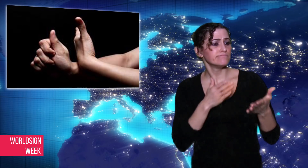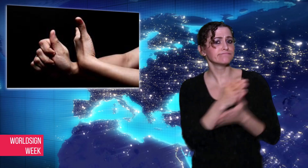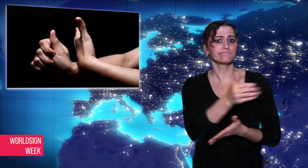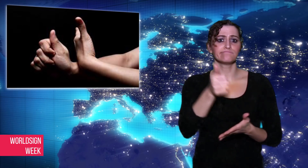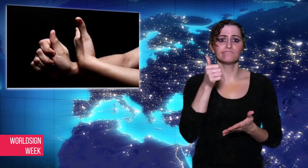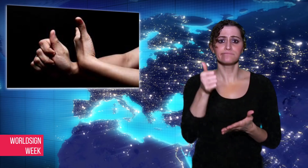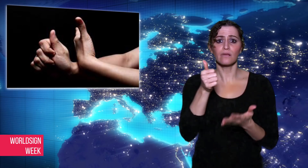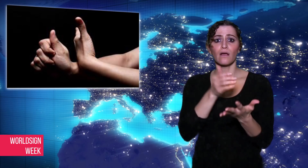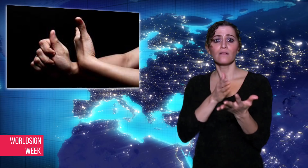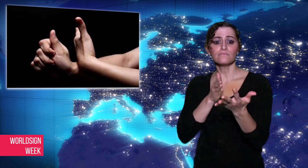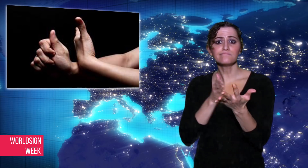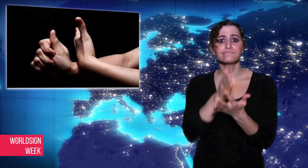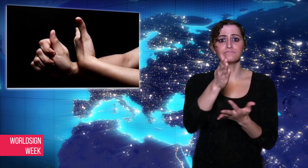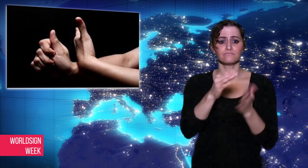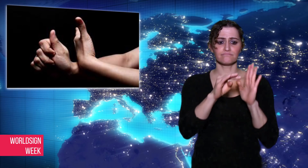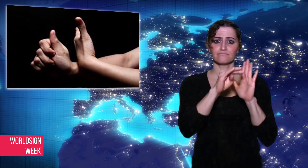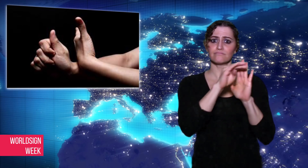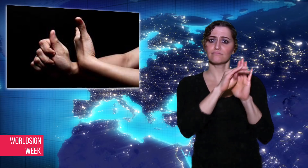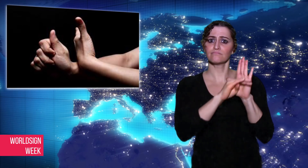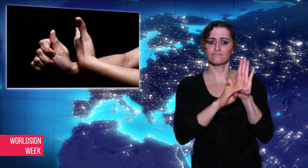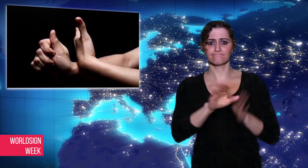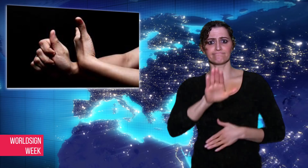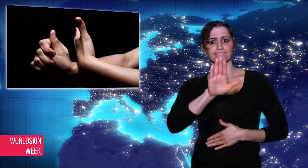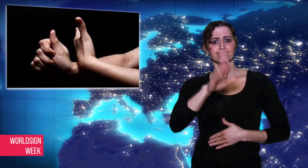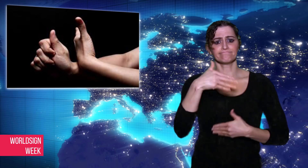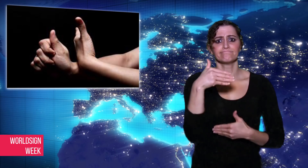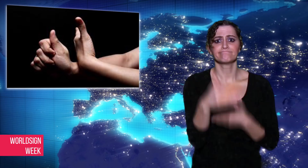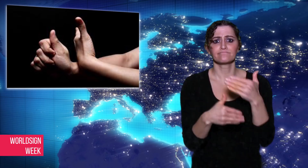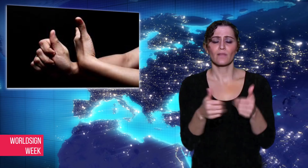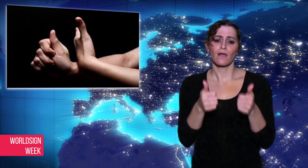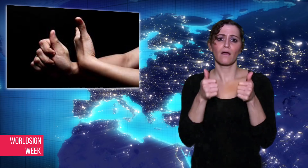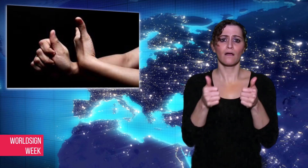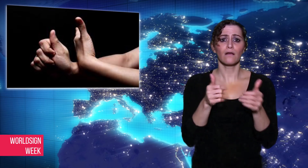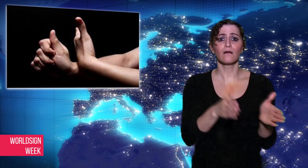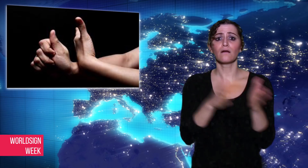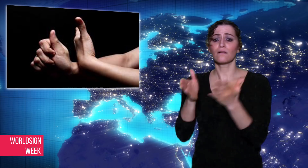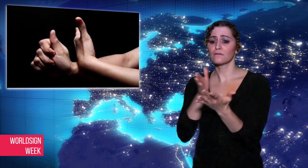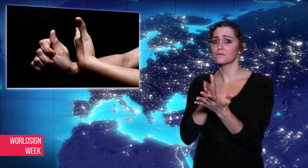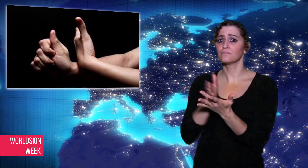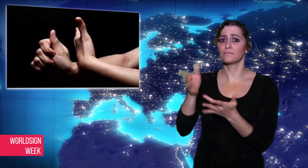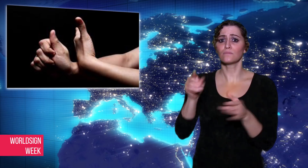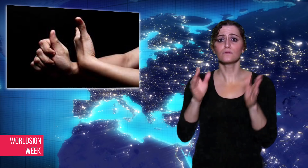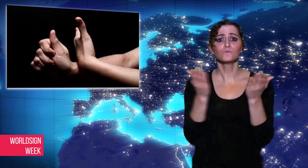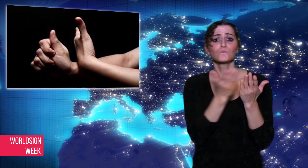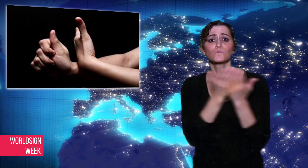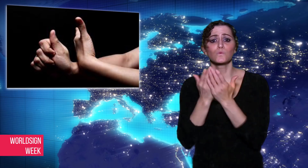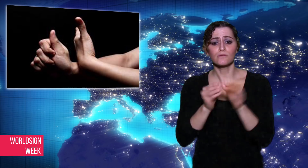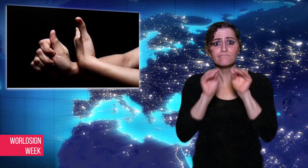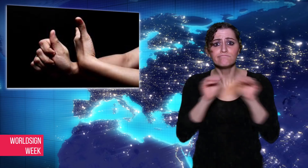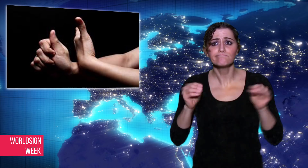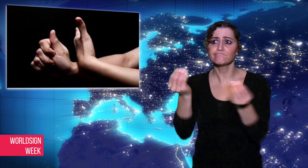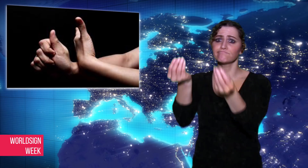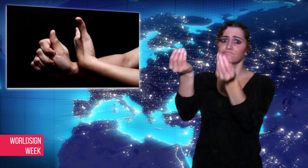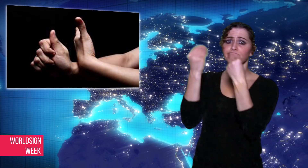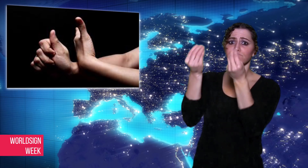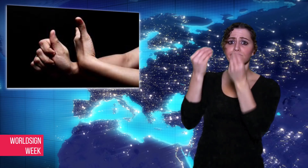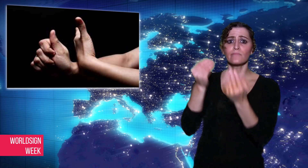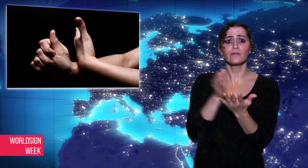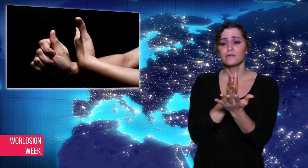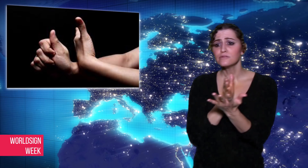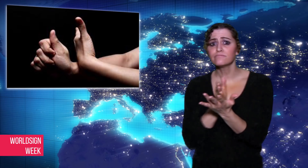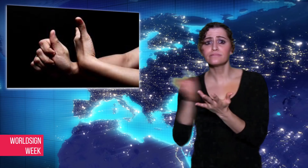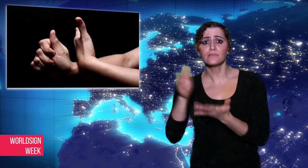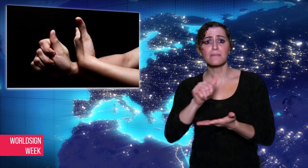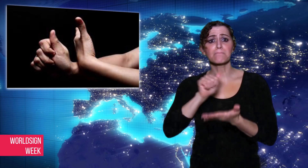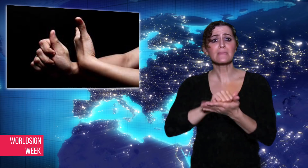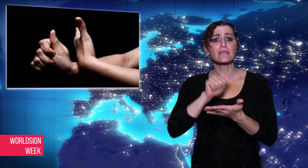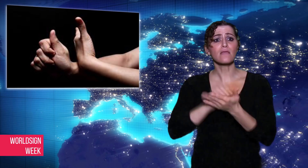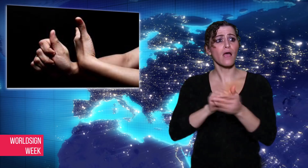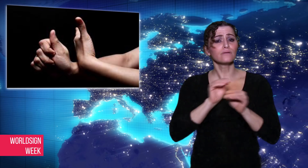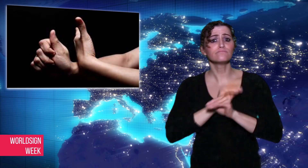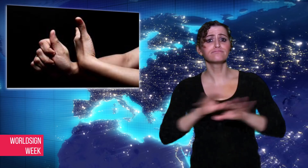programming accessibility. Regulation